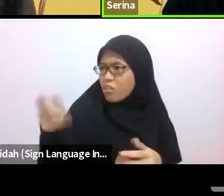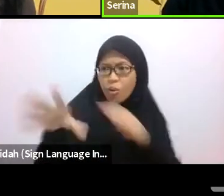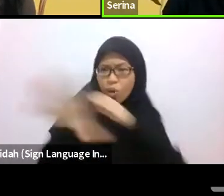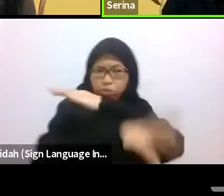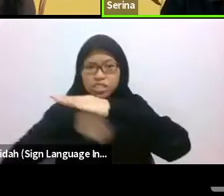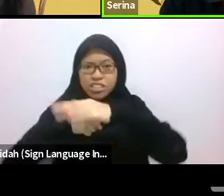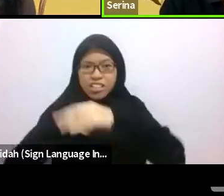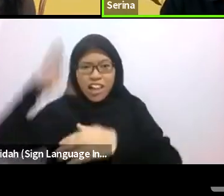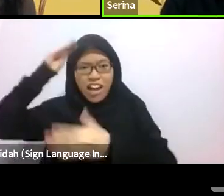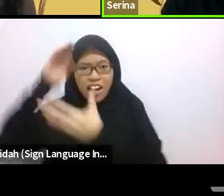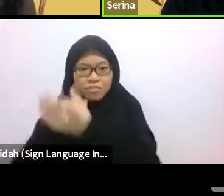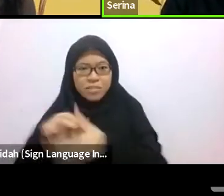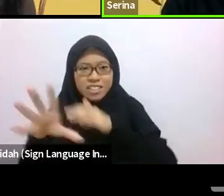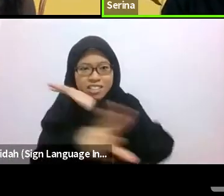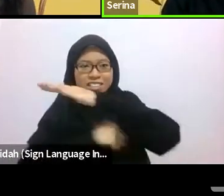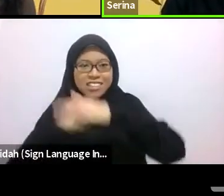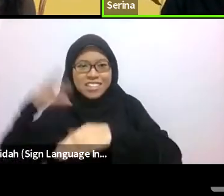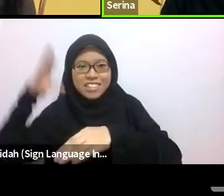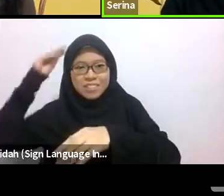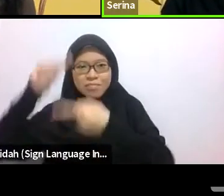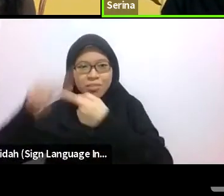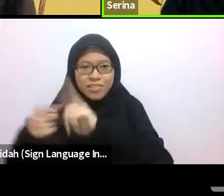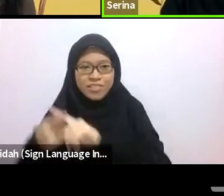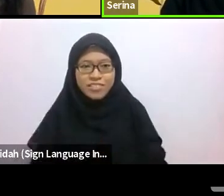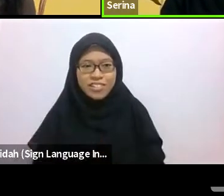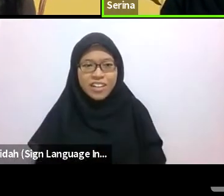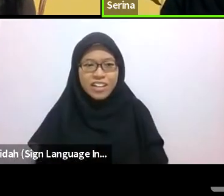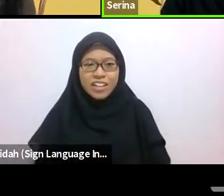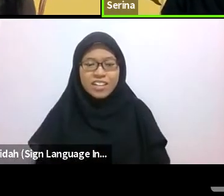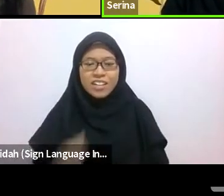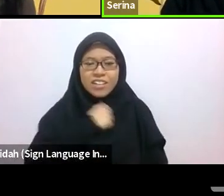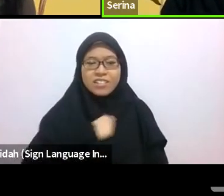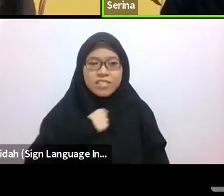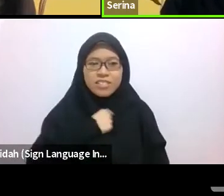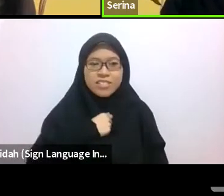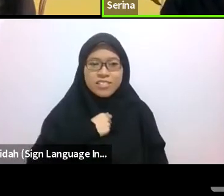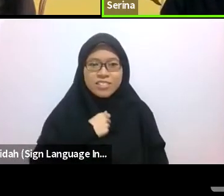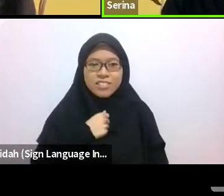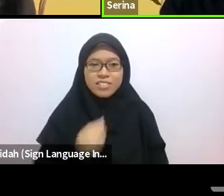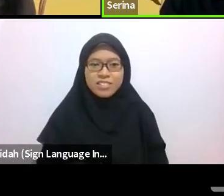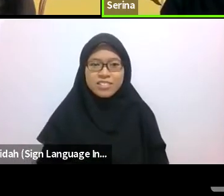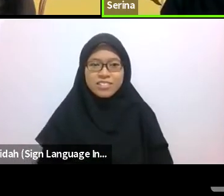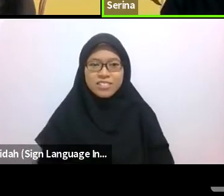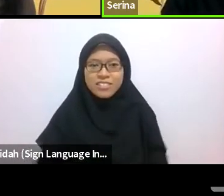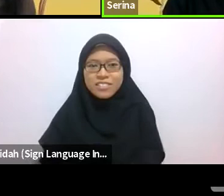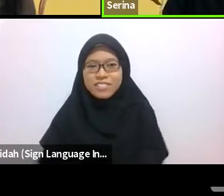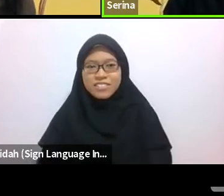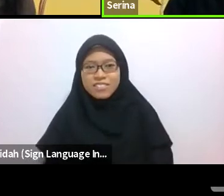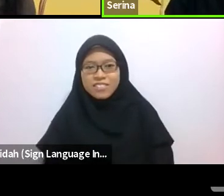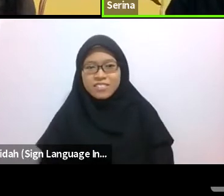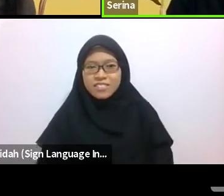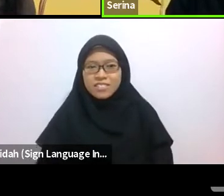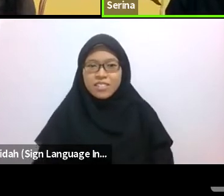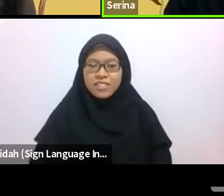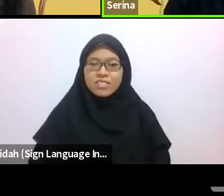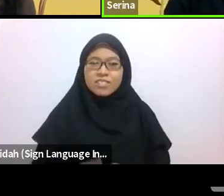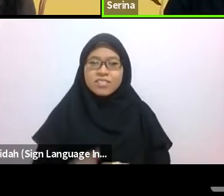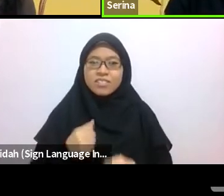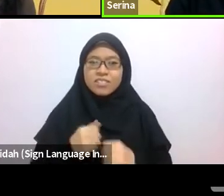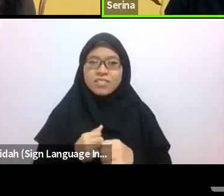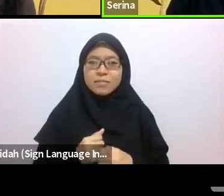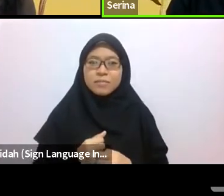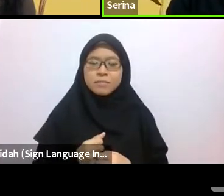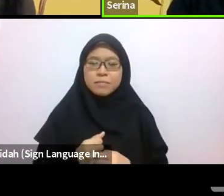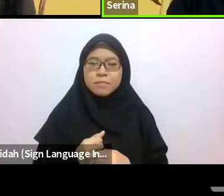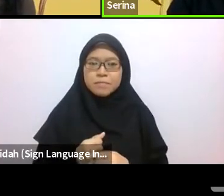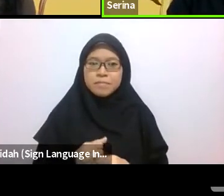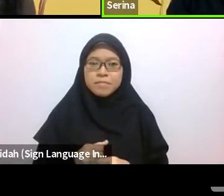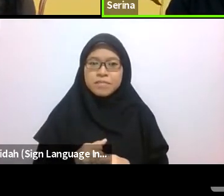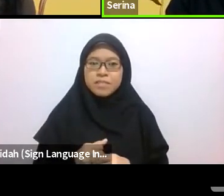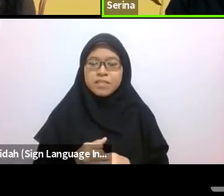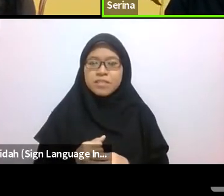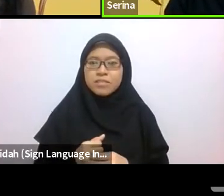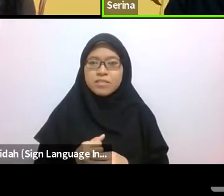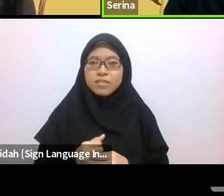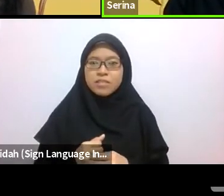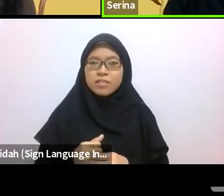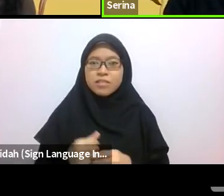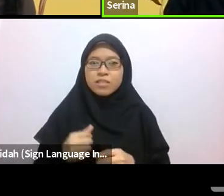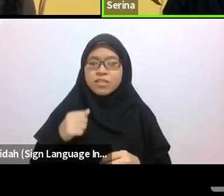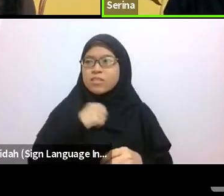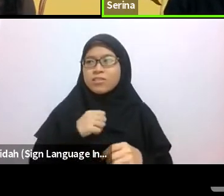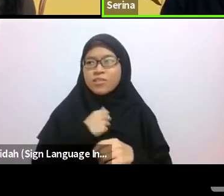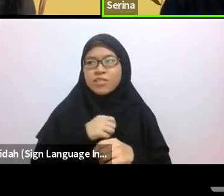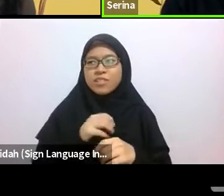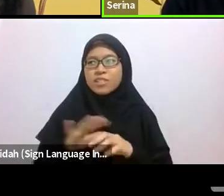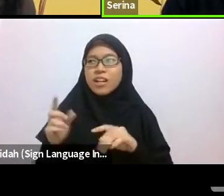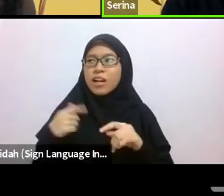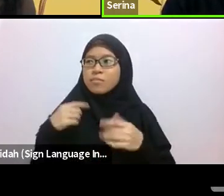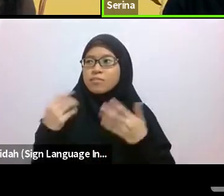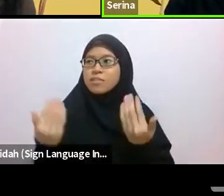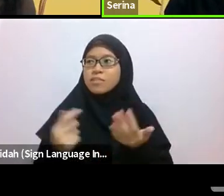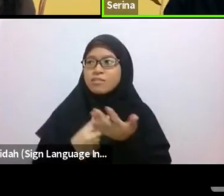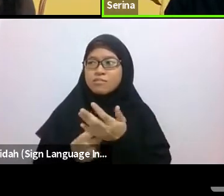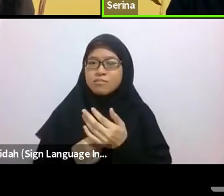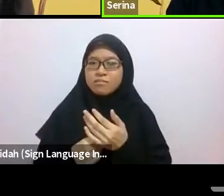[conversation off-camera]